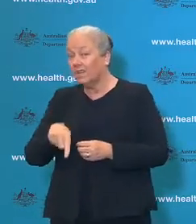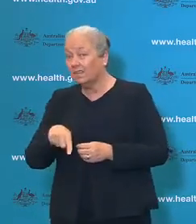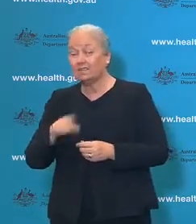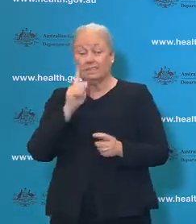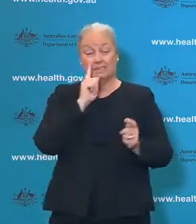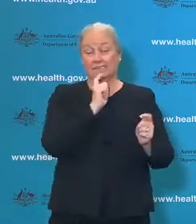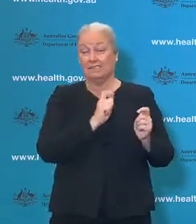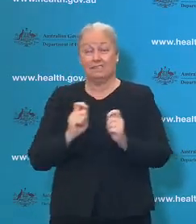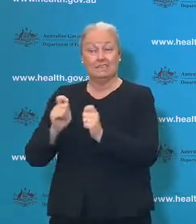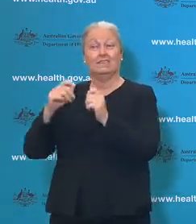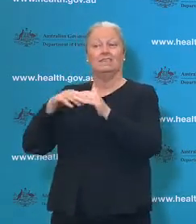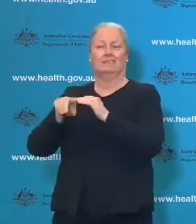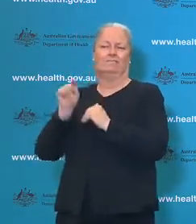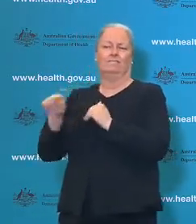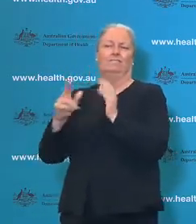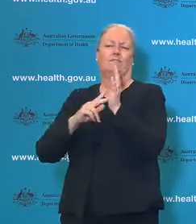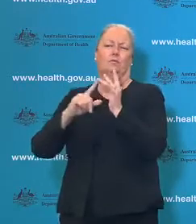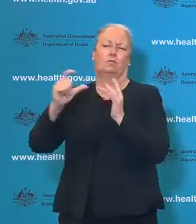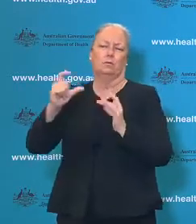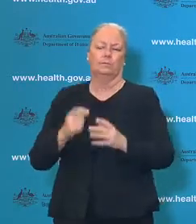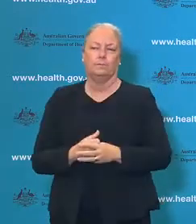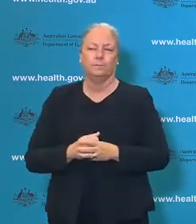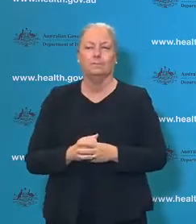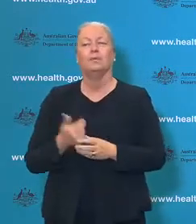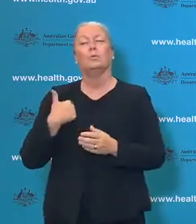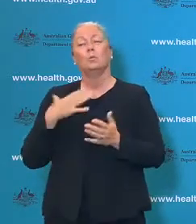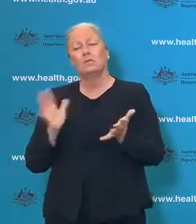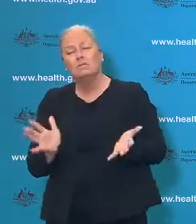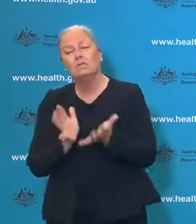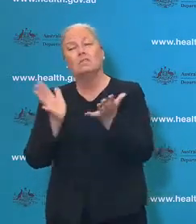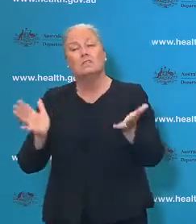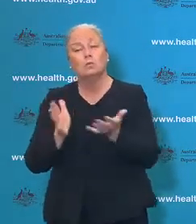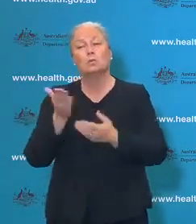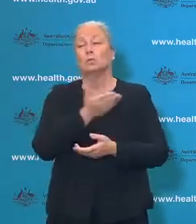Victoria. We continue to urge all people no matter where you are in the country